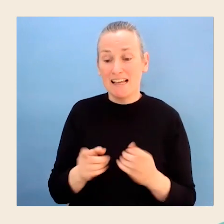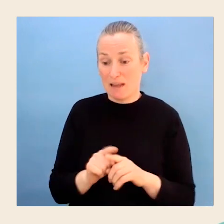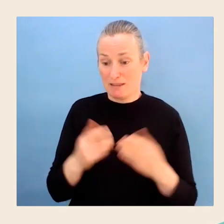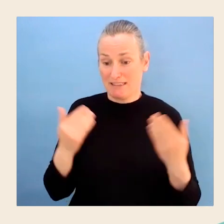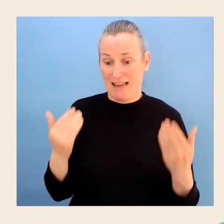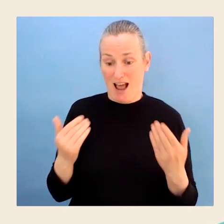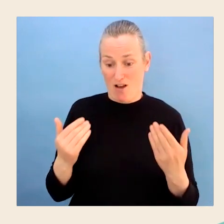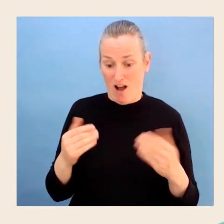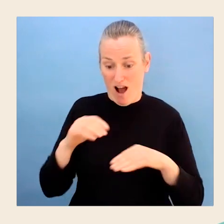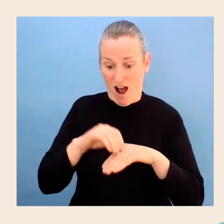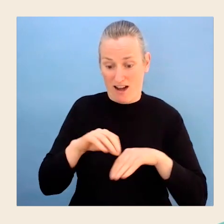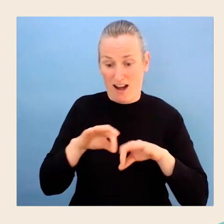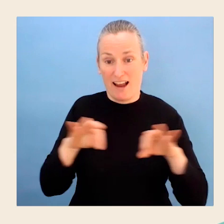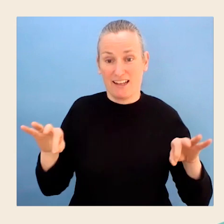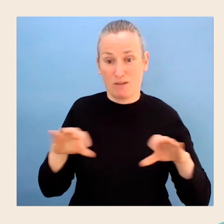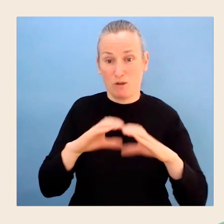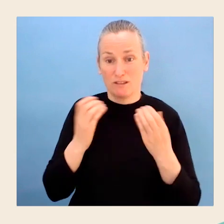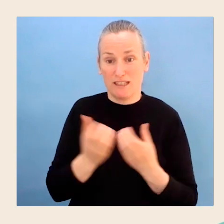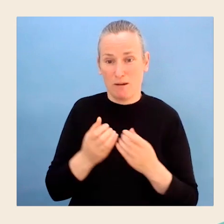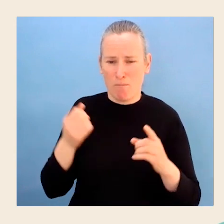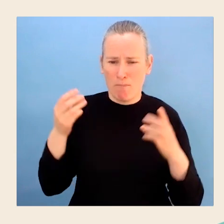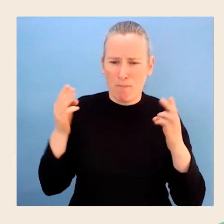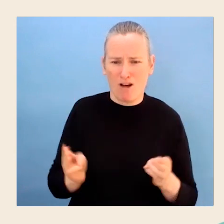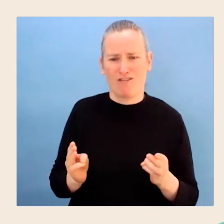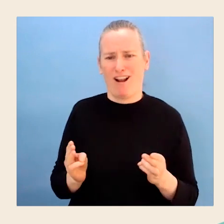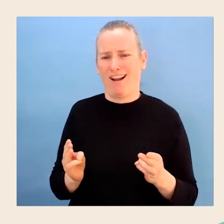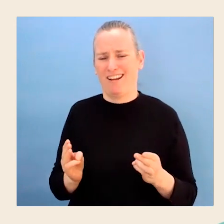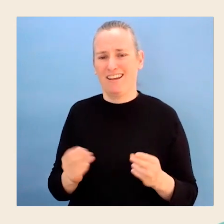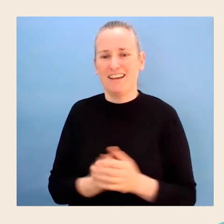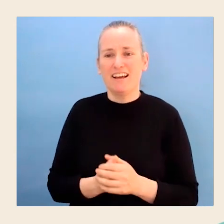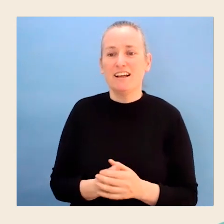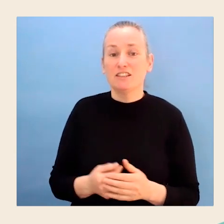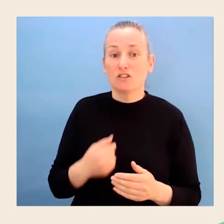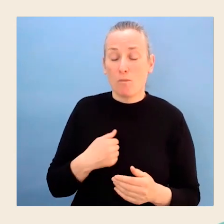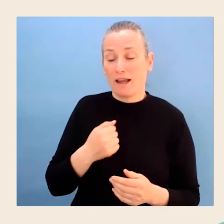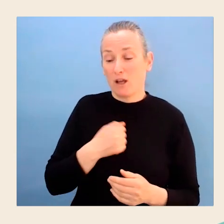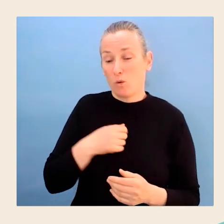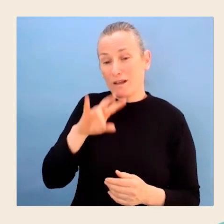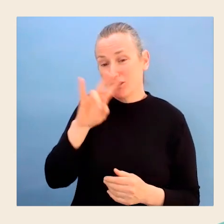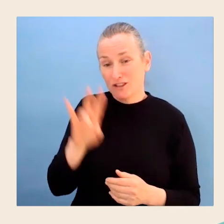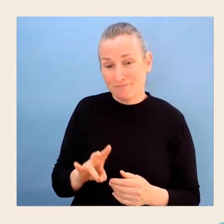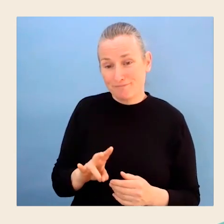And so I suppose my question is, and I guess it ties into that idea of